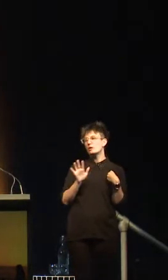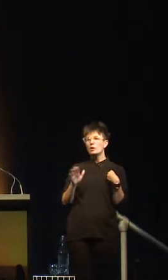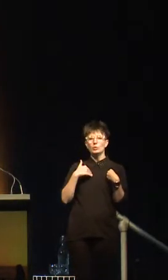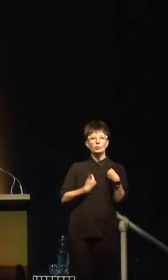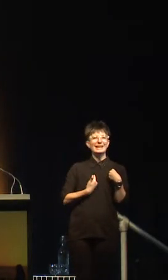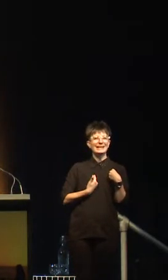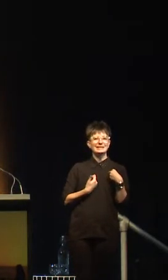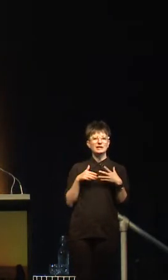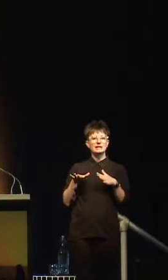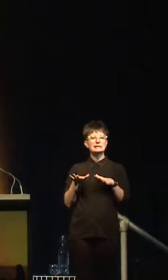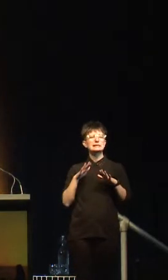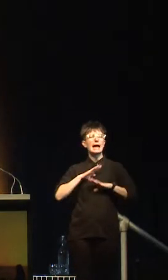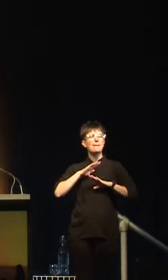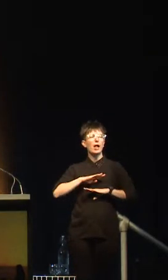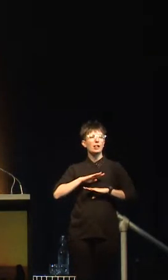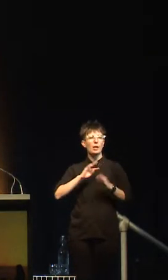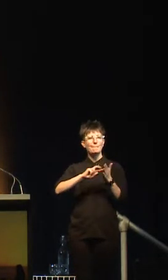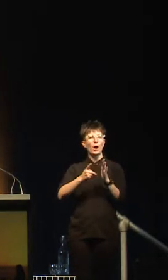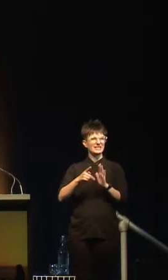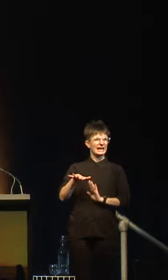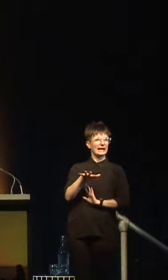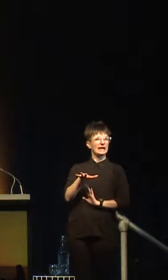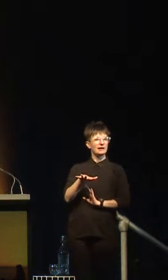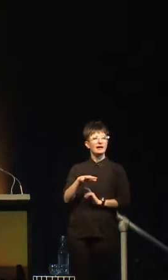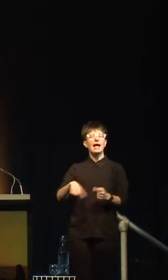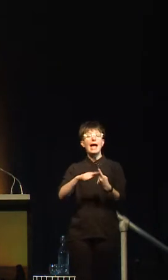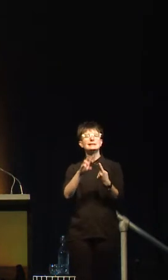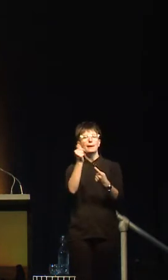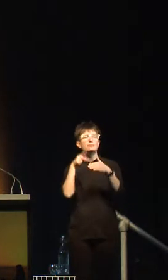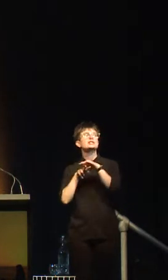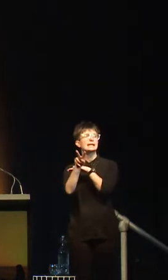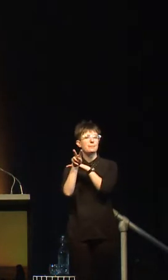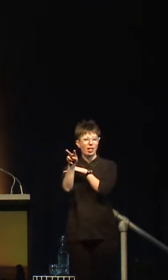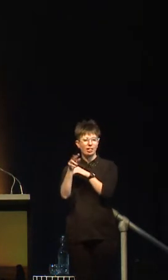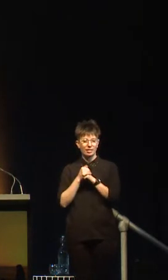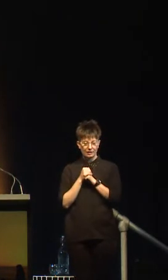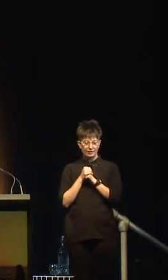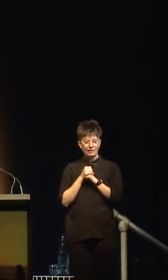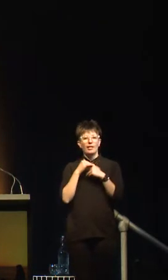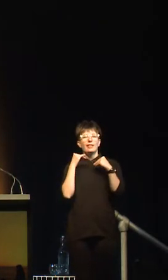and some predictability. That's how--that's when you start to say some really big deployments,